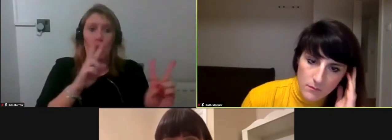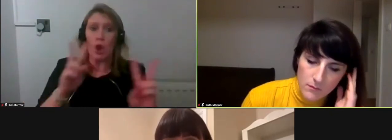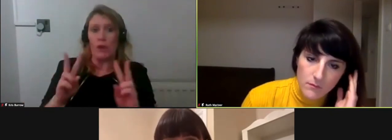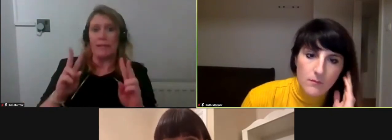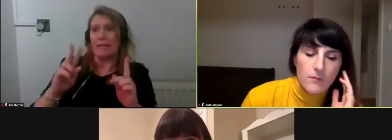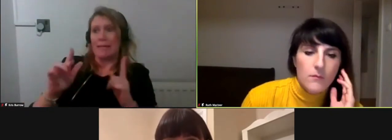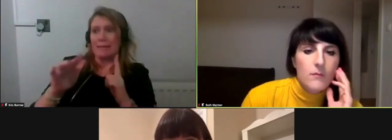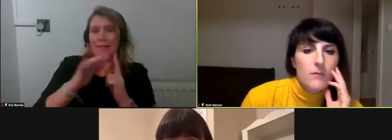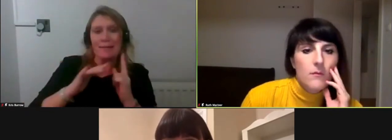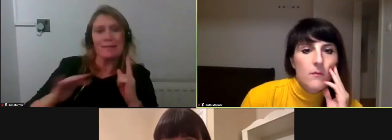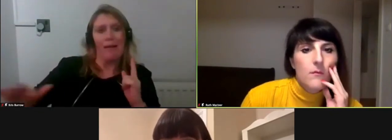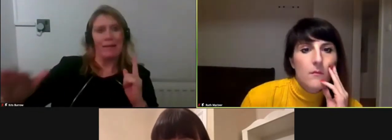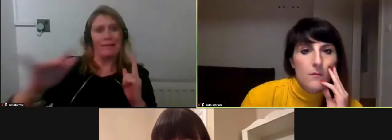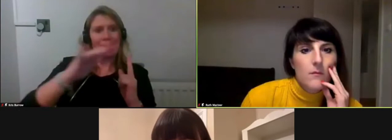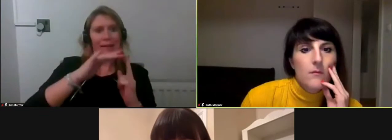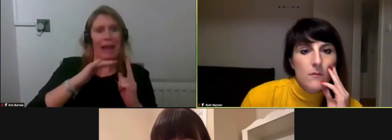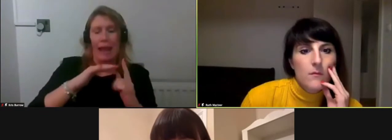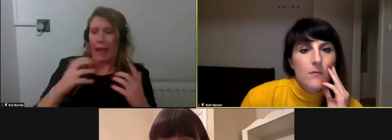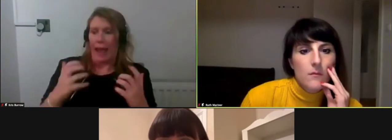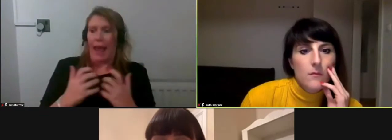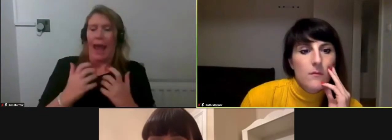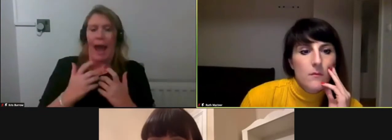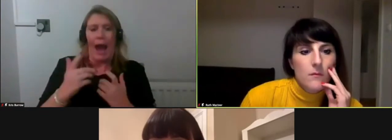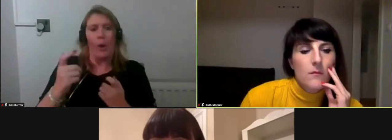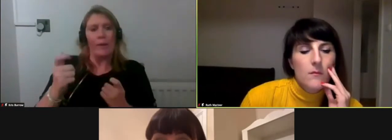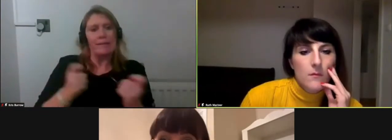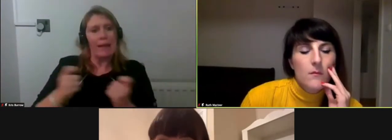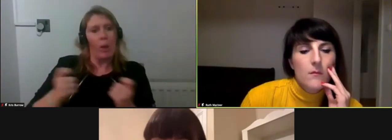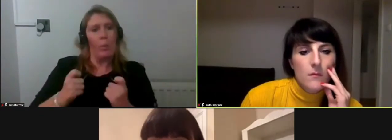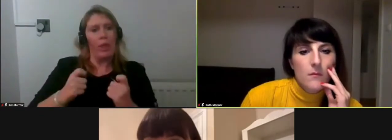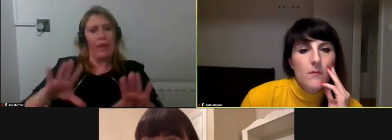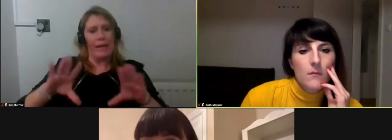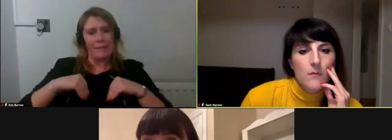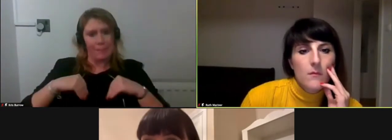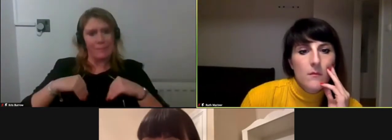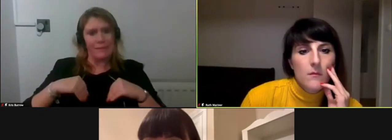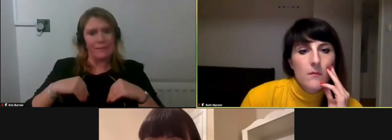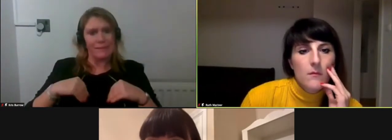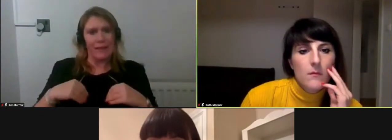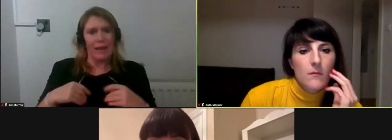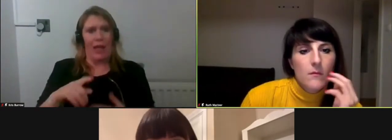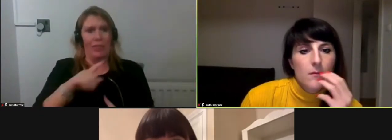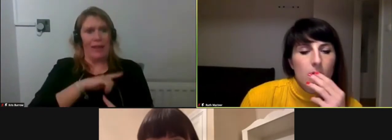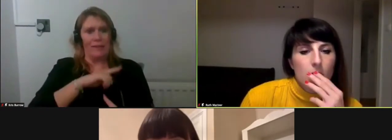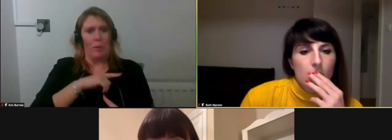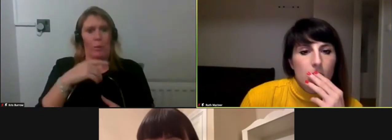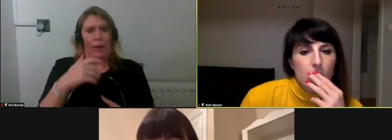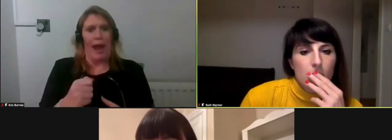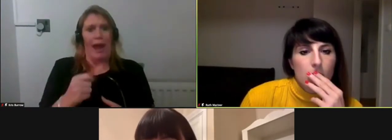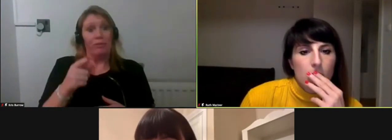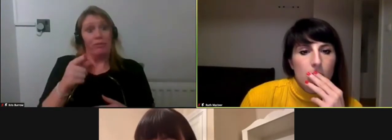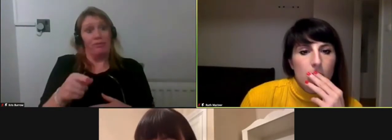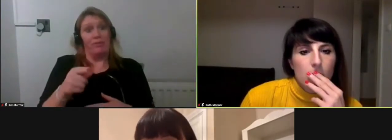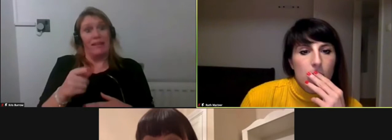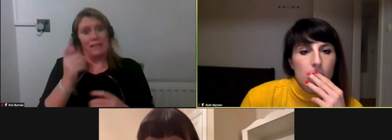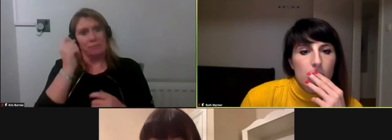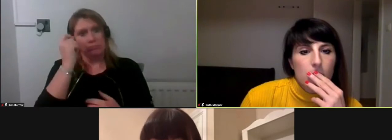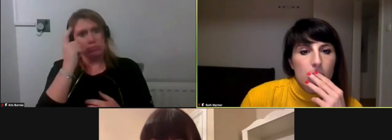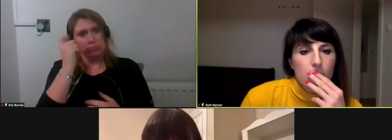how it's kind of dealt with and accepted. We came up with this aria, which I was really proud of, and it got great feedback